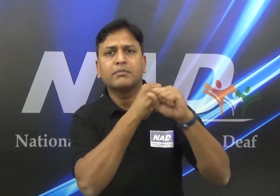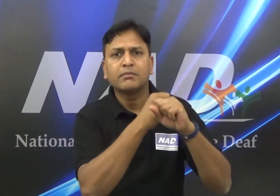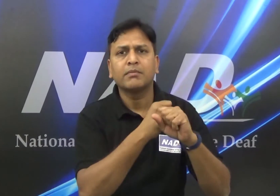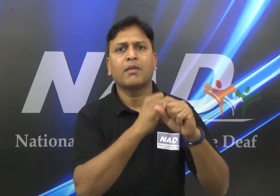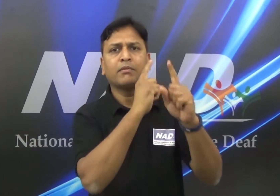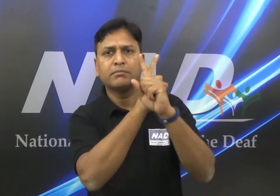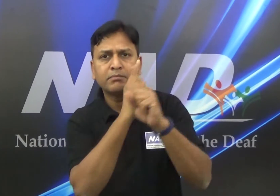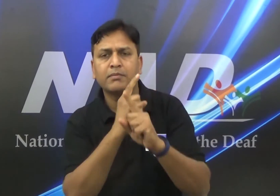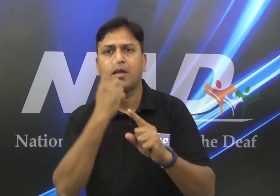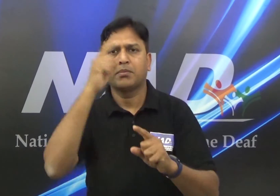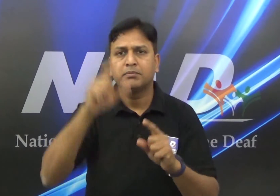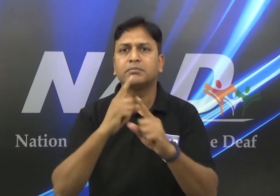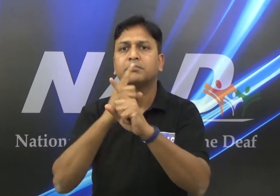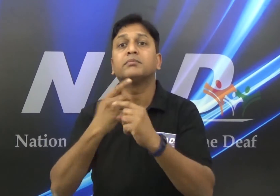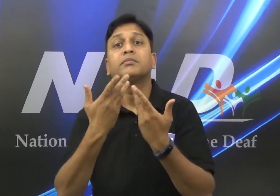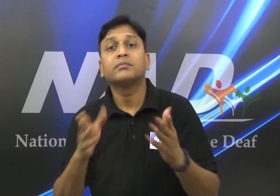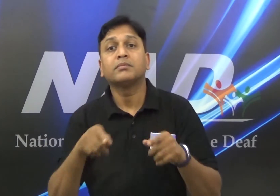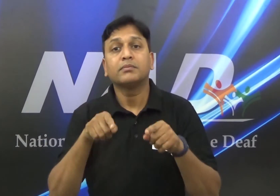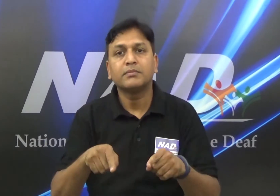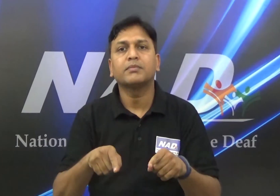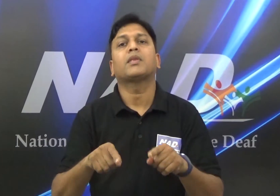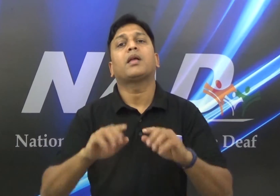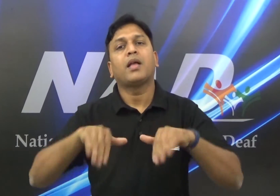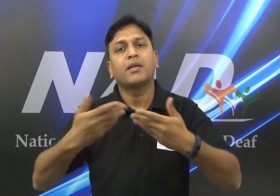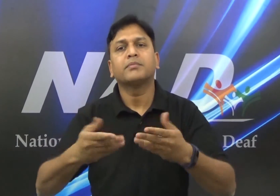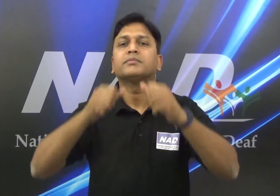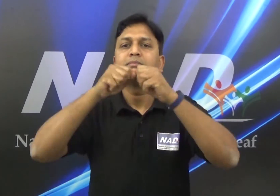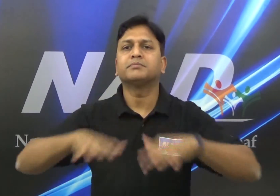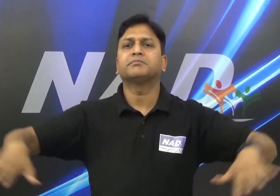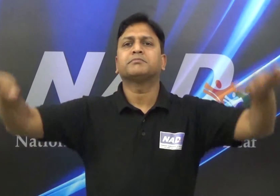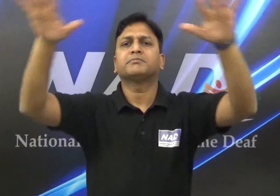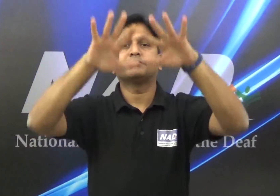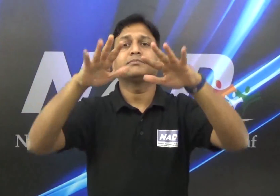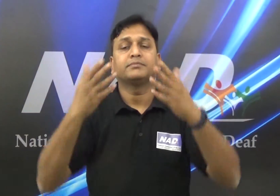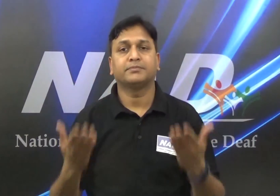and fight for their rights and also meet many girls like them and talk about different problems they face.